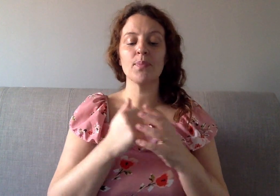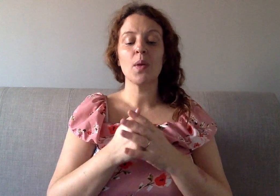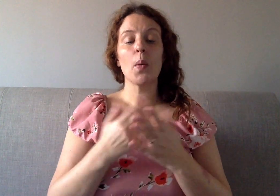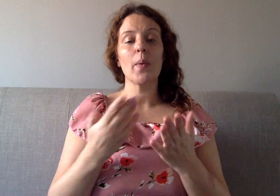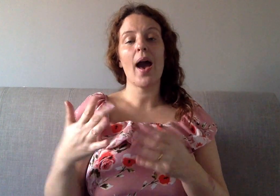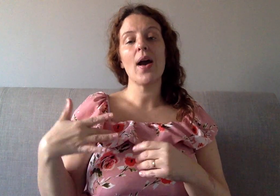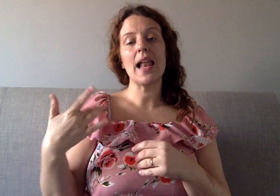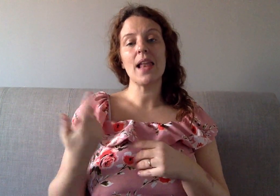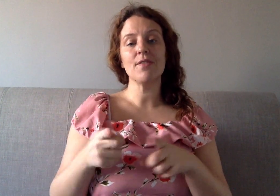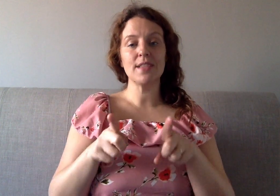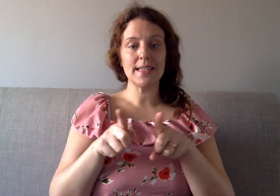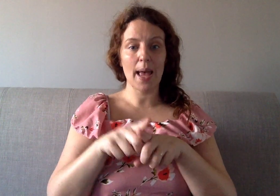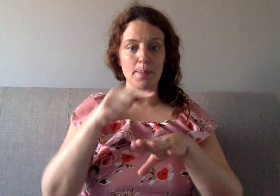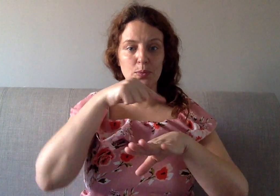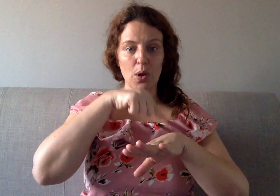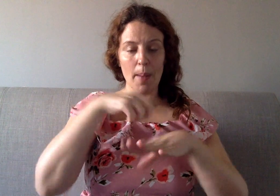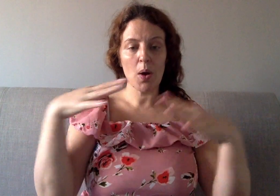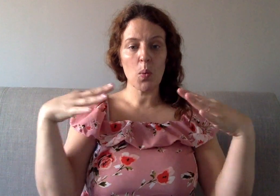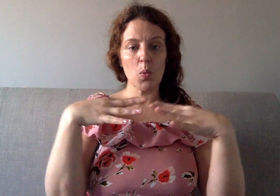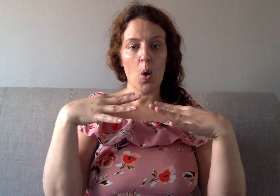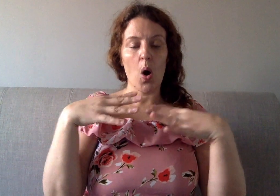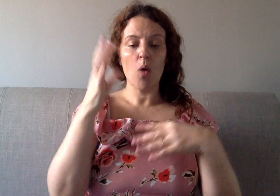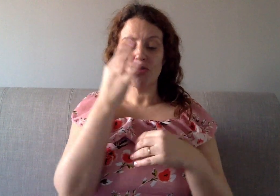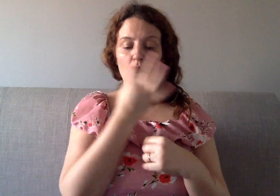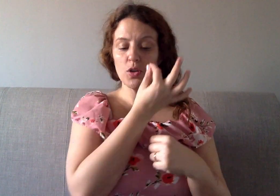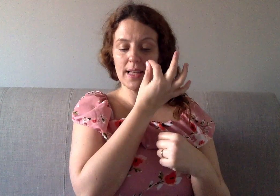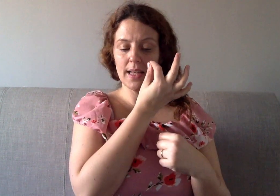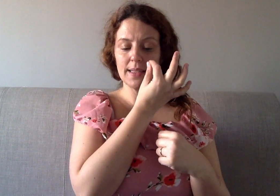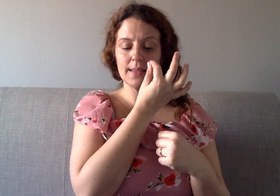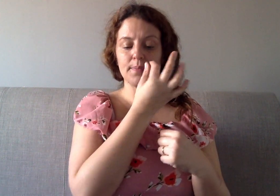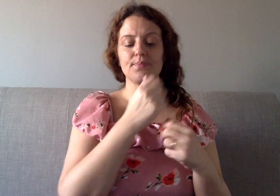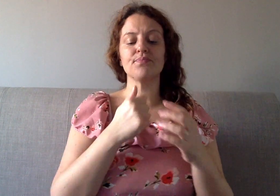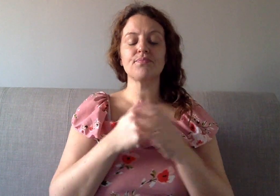He lived the same as the War of the Roses.